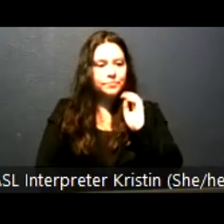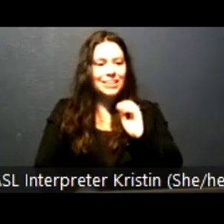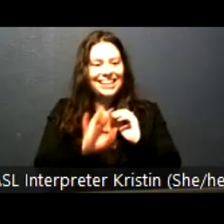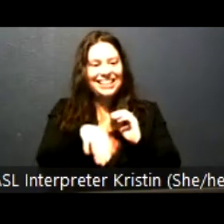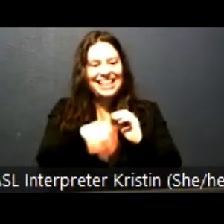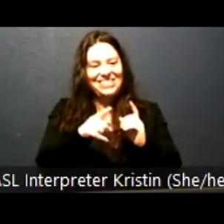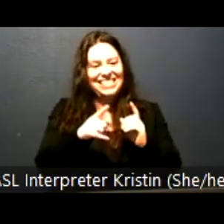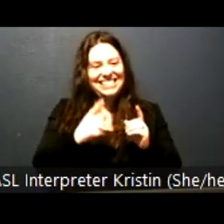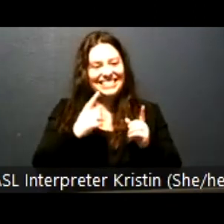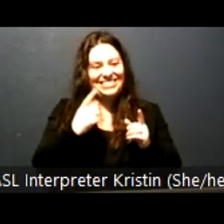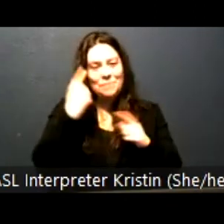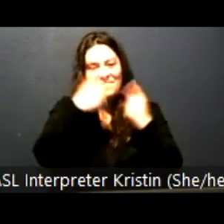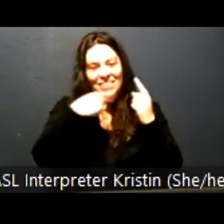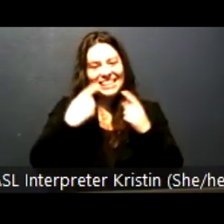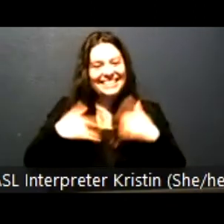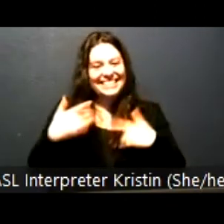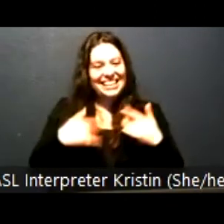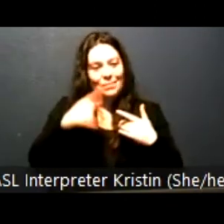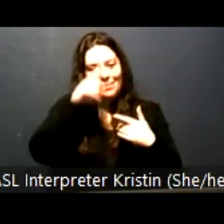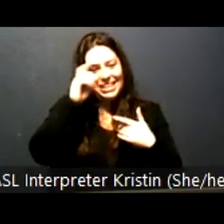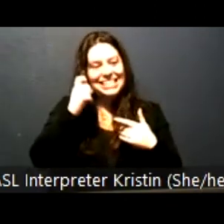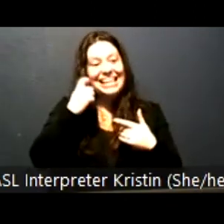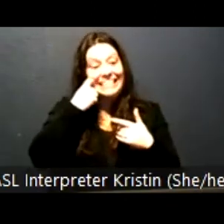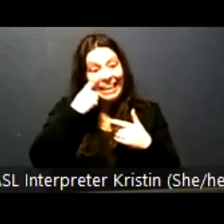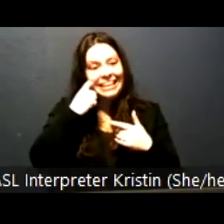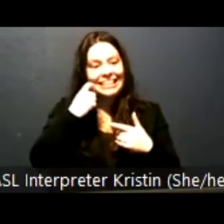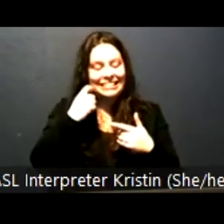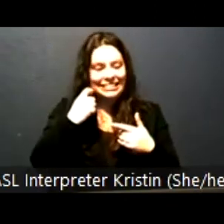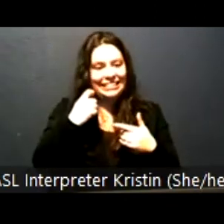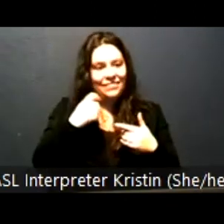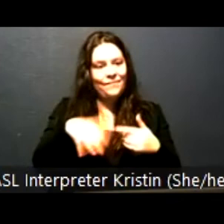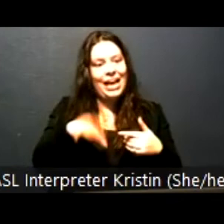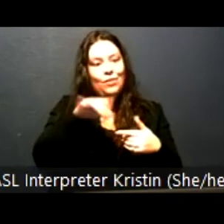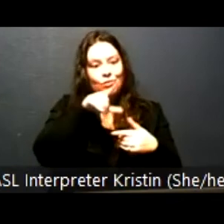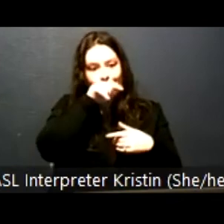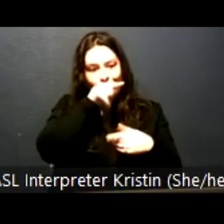traveled to Antarctica and back to the Arctic in a year and it's within a few meters of where it